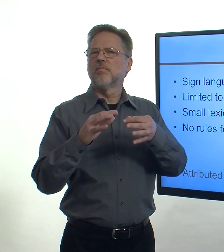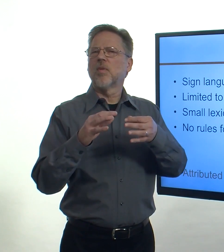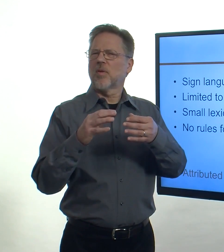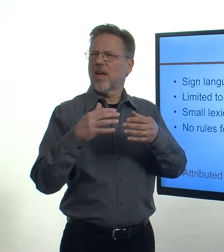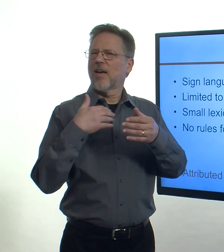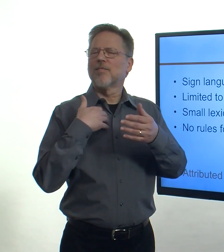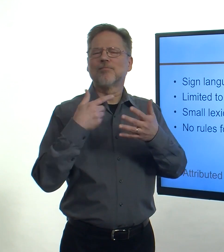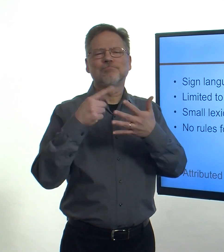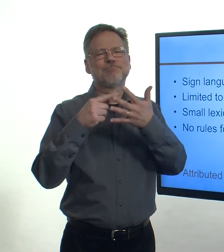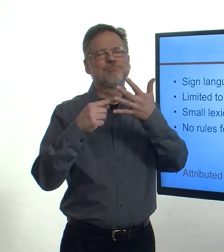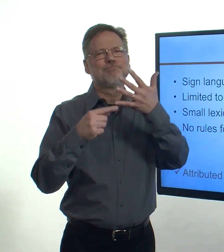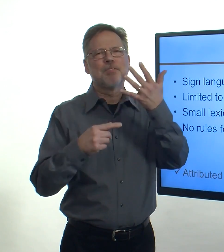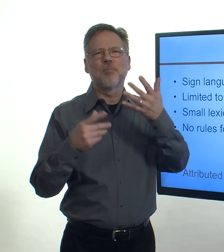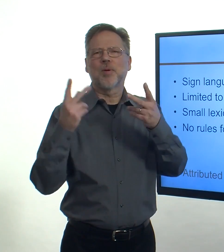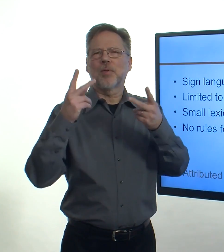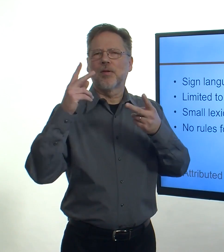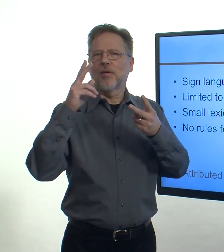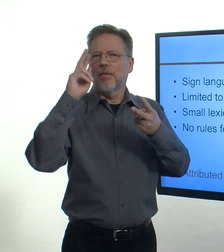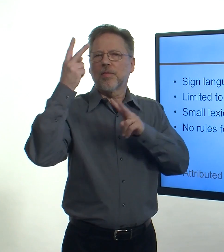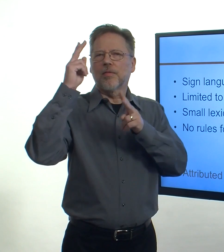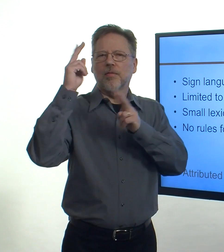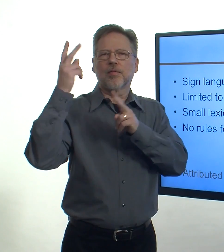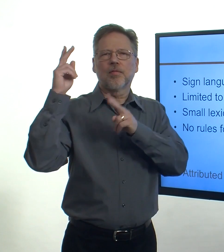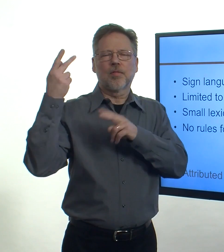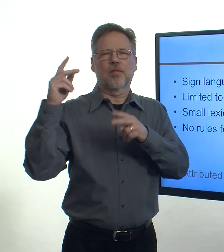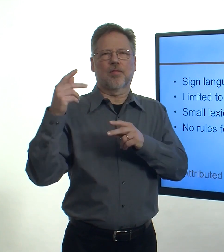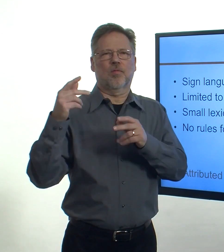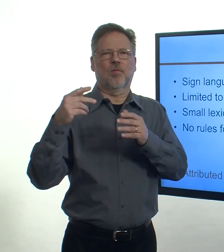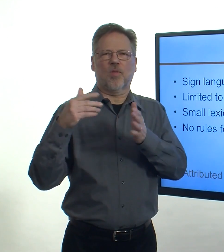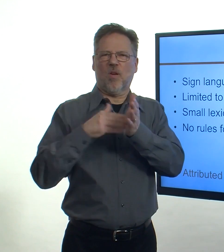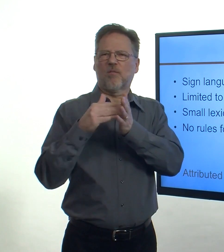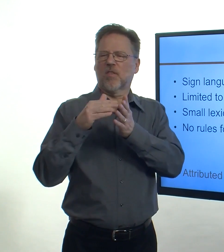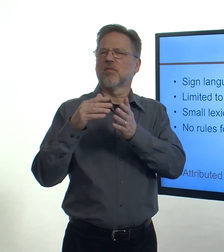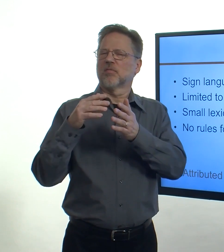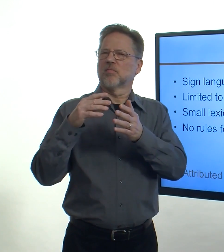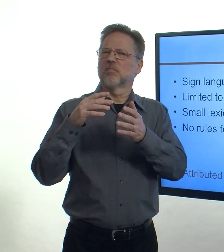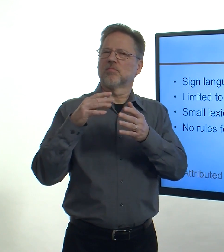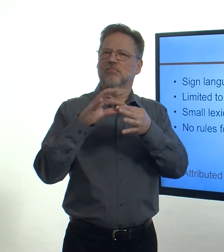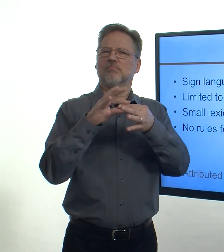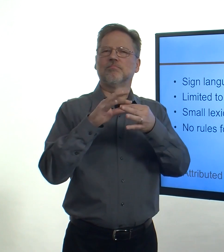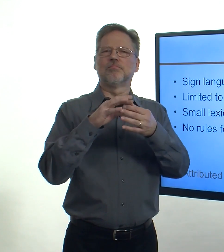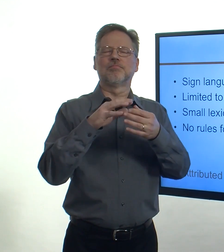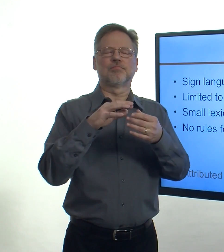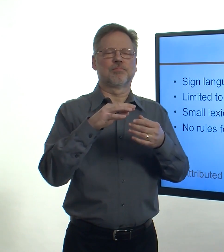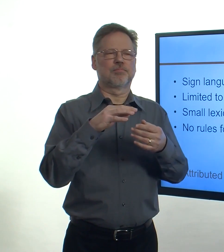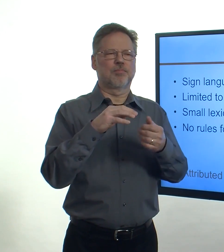I want to talk about other common misconceptions that people often hold regarding the “grammar”